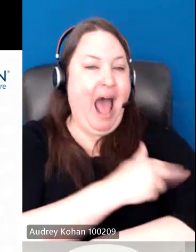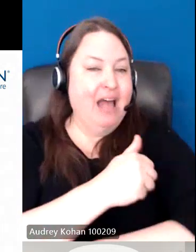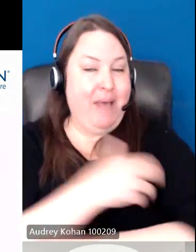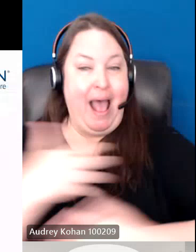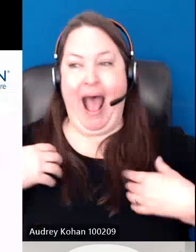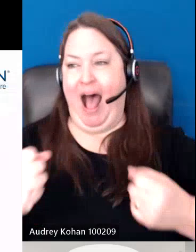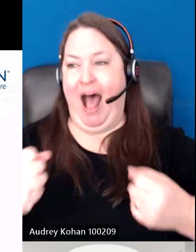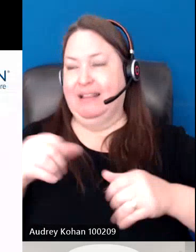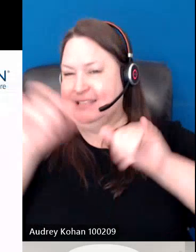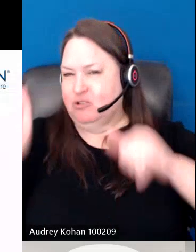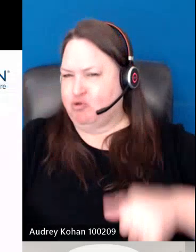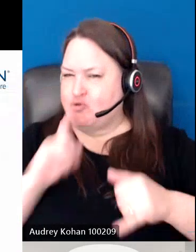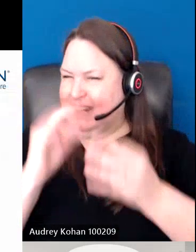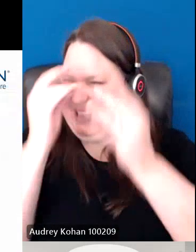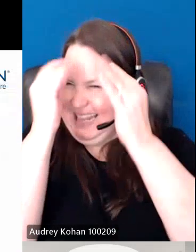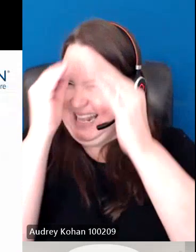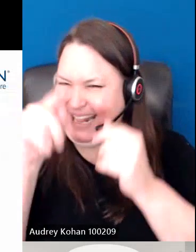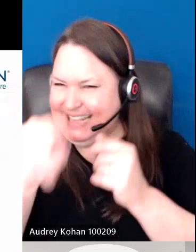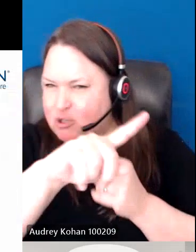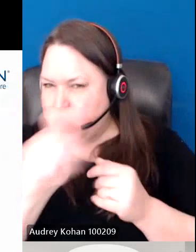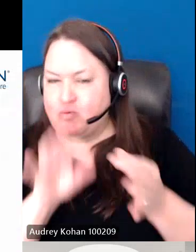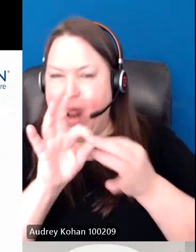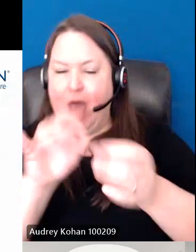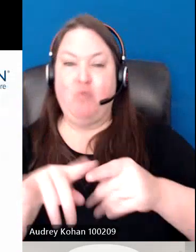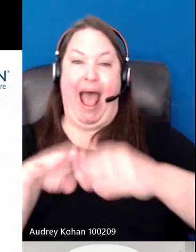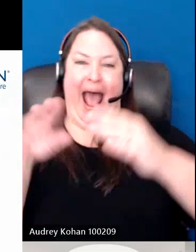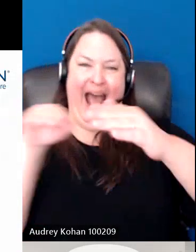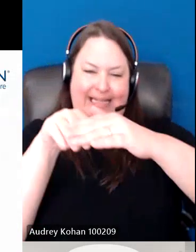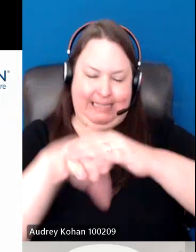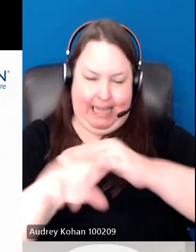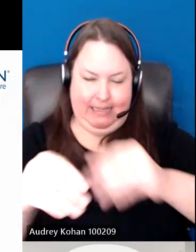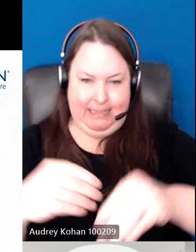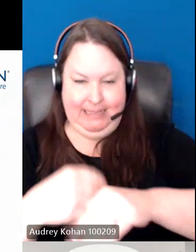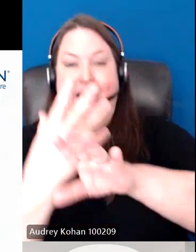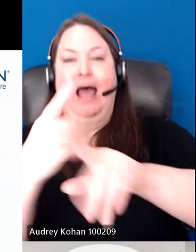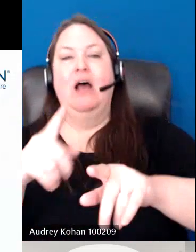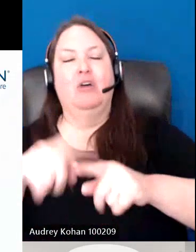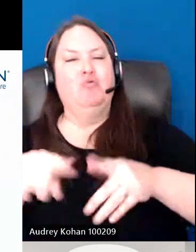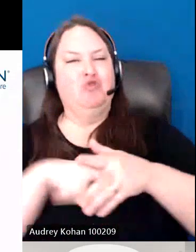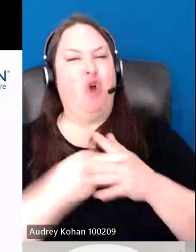through um these questions around access to telea health as a starting place next slide